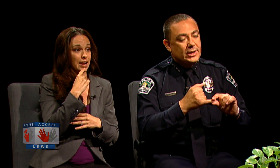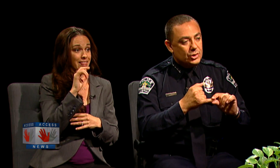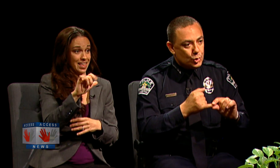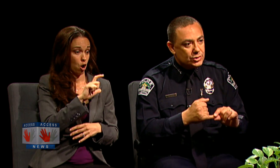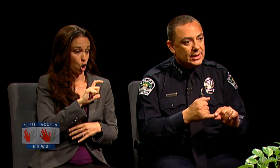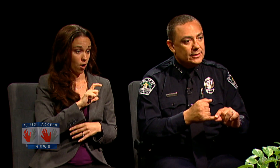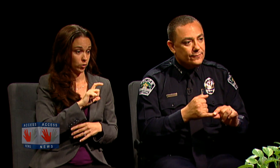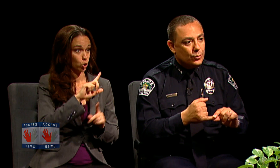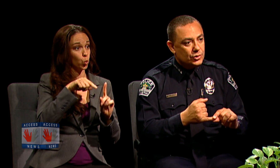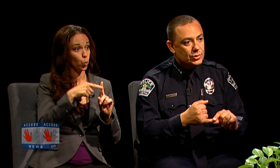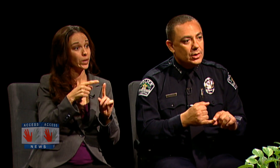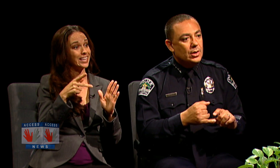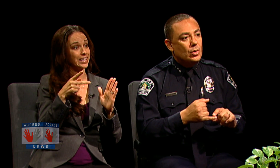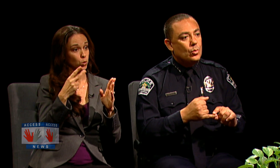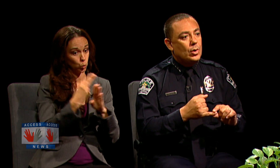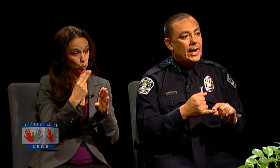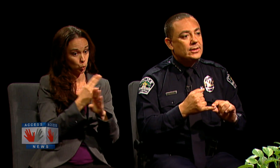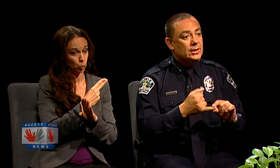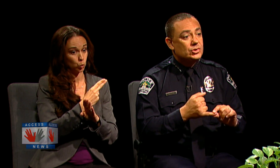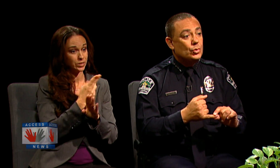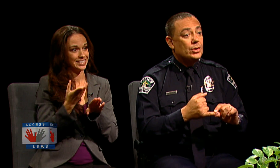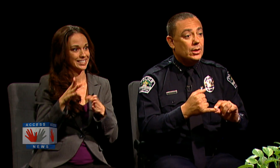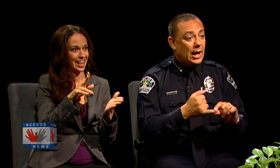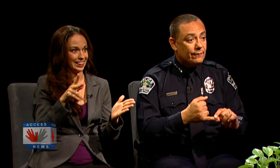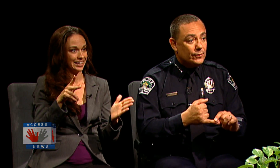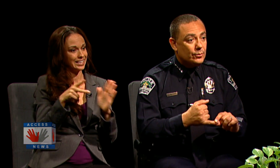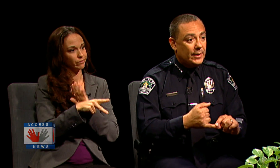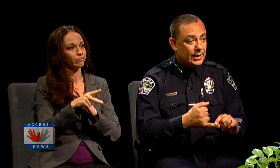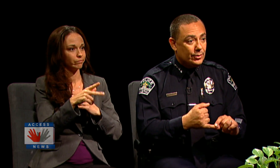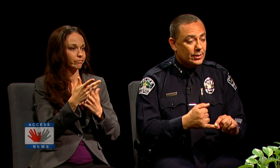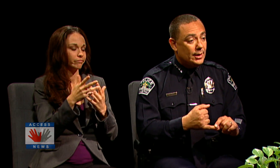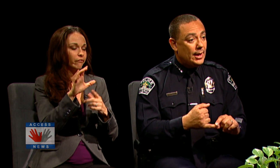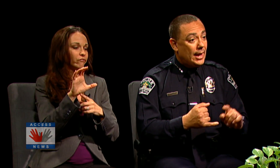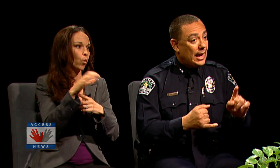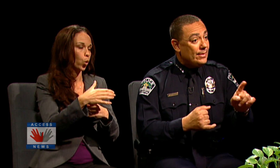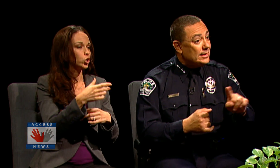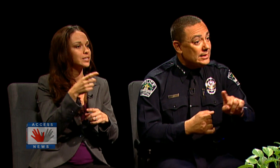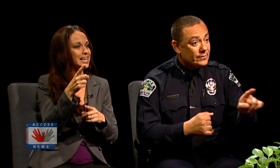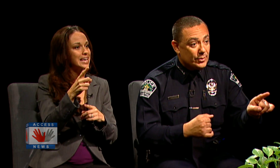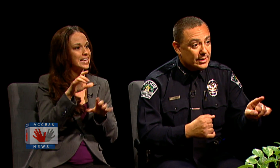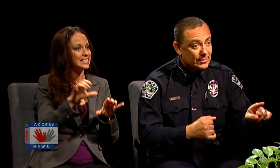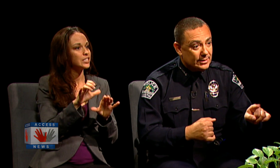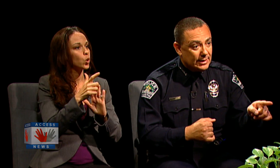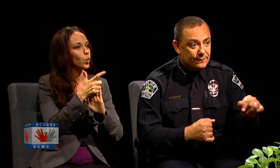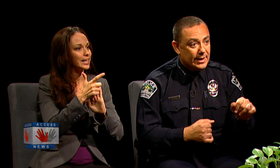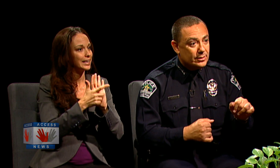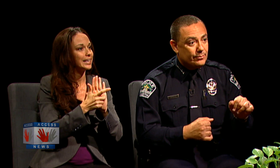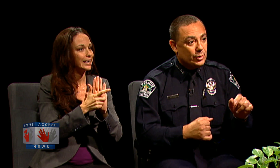WELL, HE USED DEADLY FORCE, HAD DONE SO IN A LAWFUL MANNER. AND THEY DIDN'T EVEN RECOMMEND THAT I FIRE HIM.